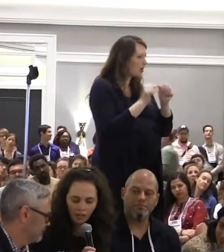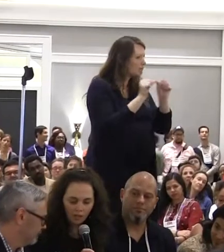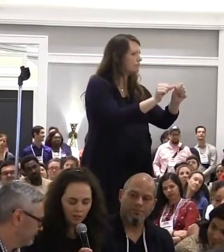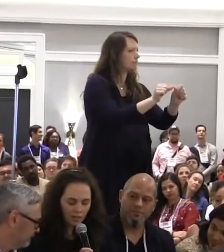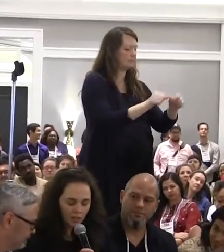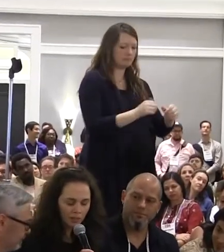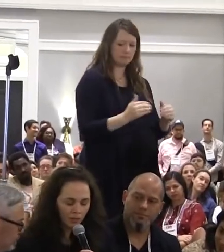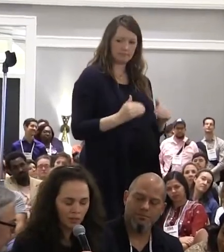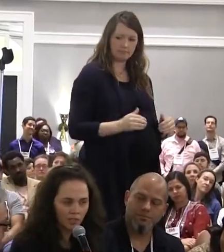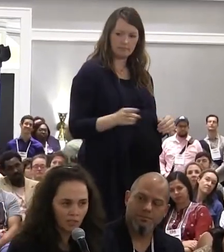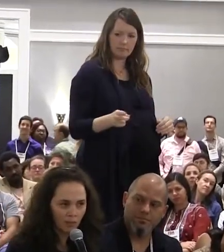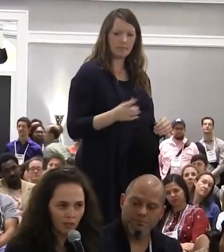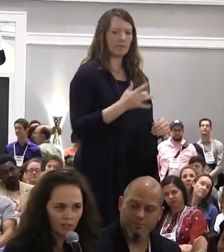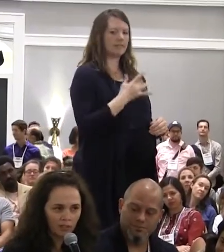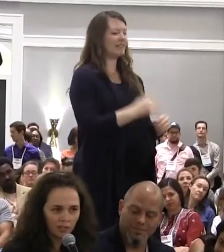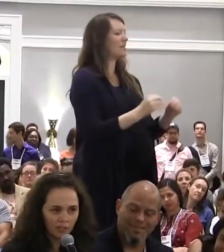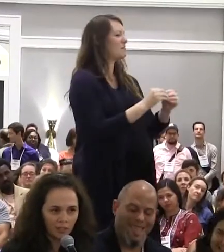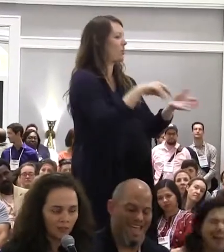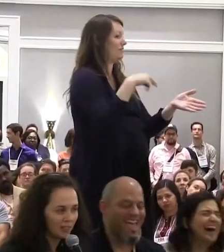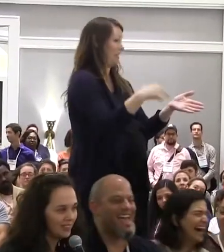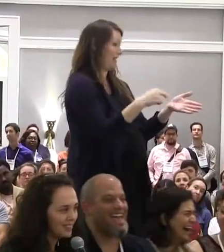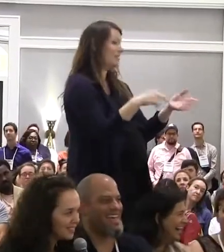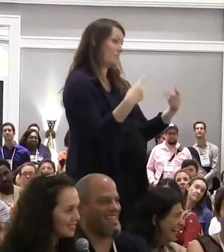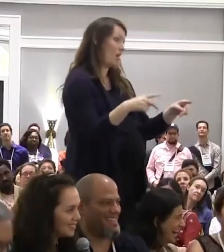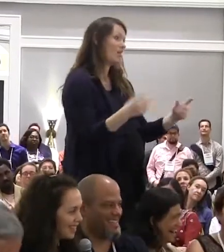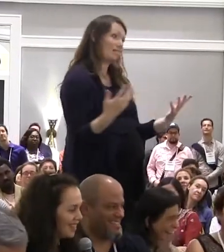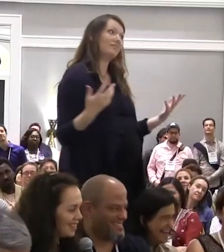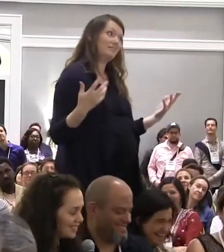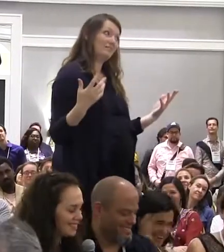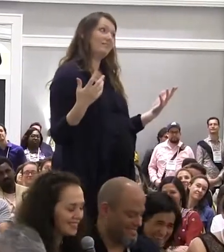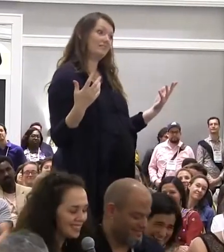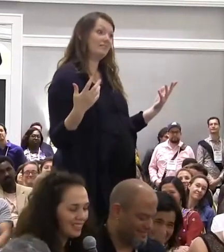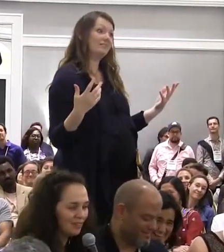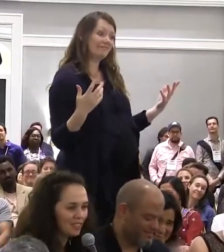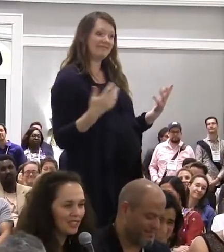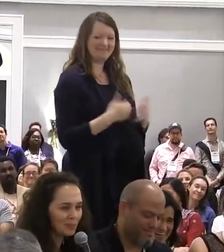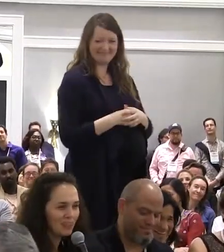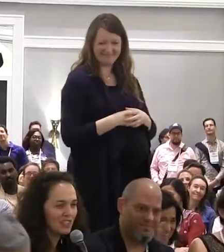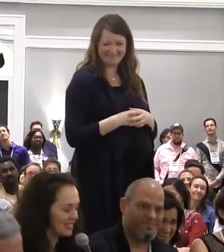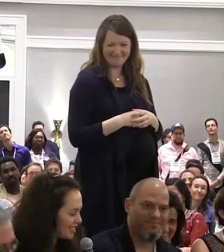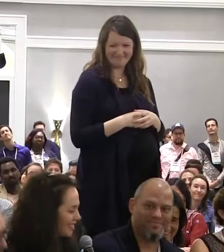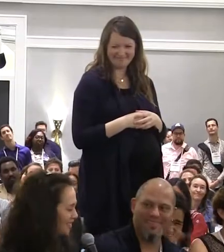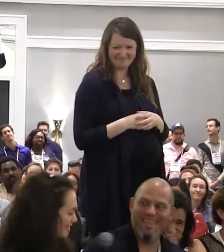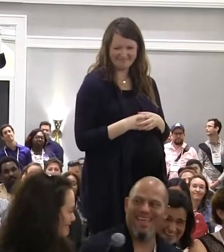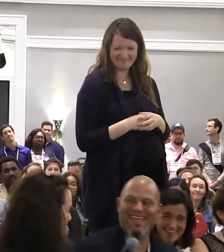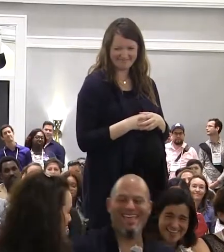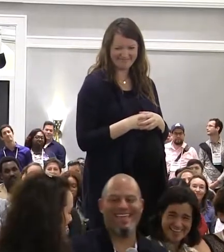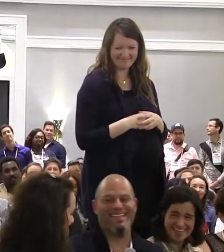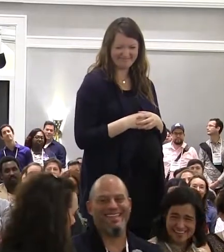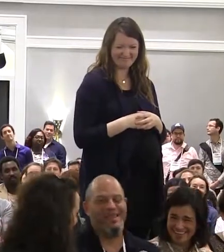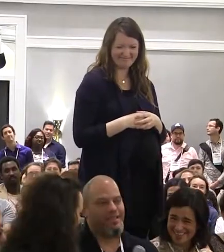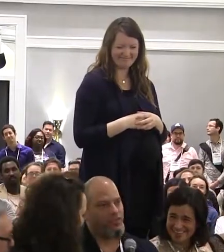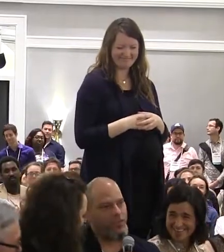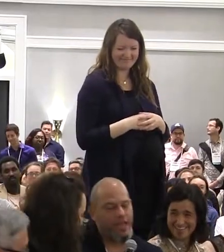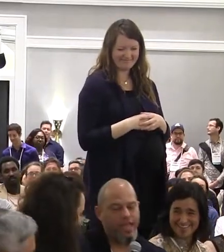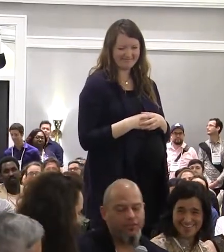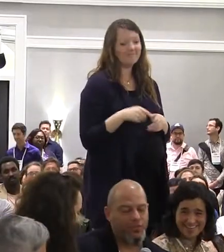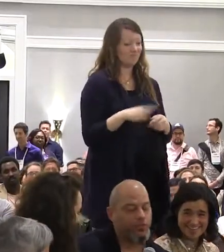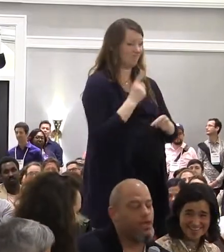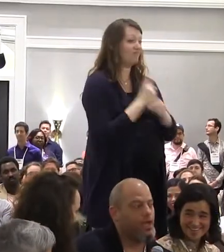(woman 2) There tend to be more dance party is in affinity. (man 4) That is right, and food.